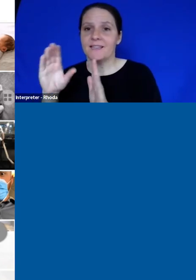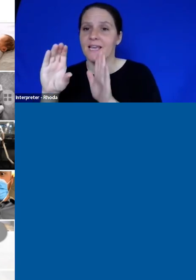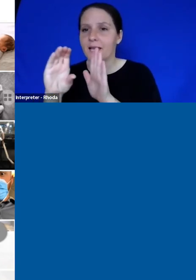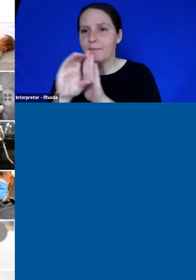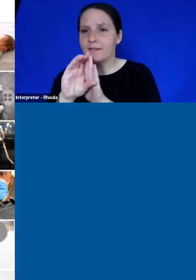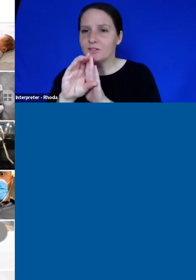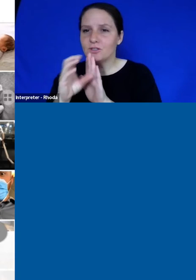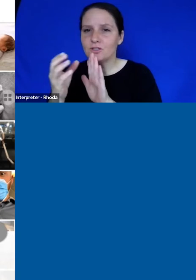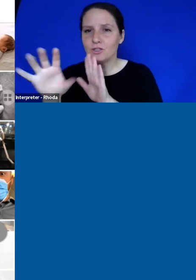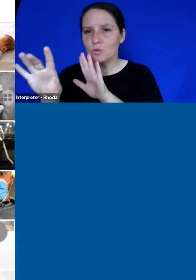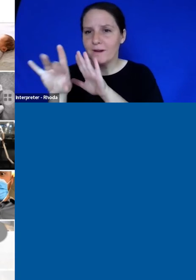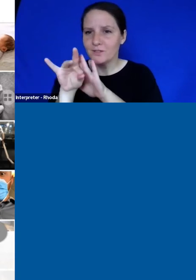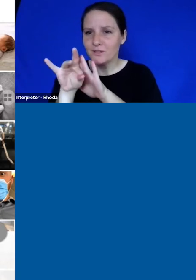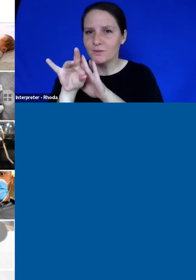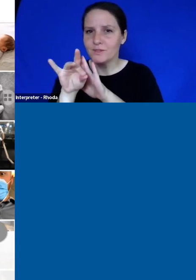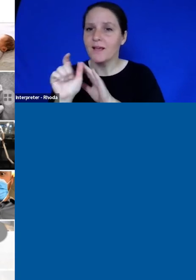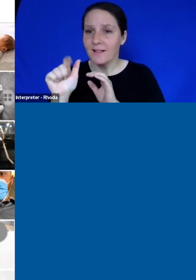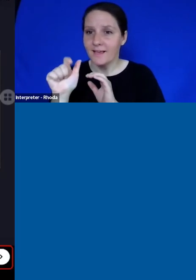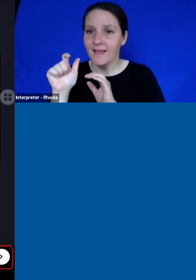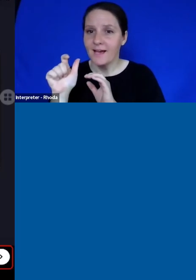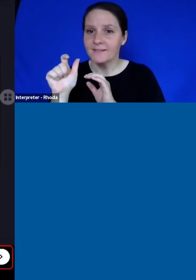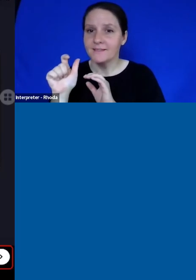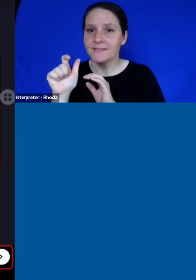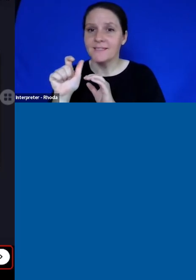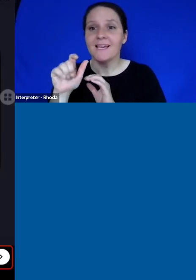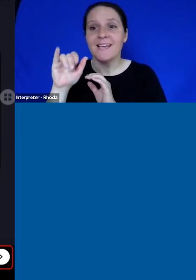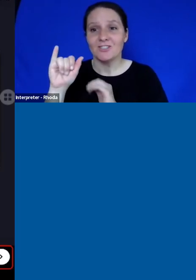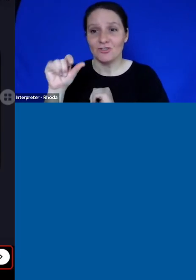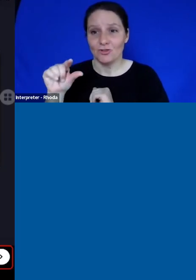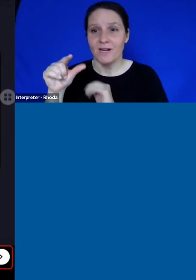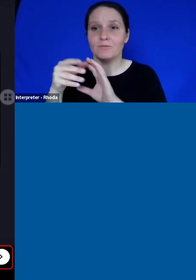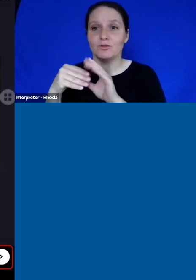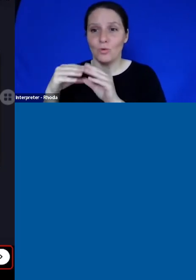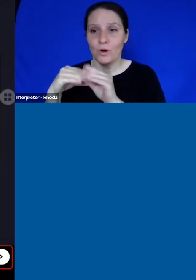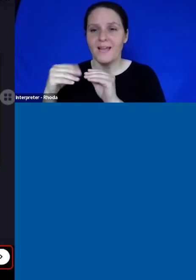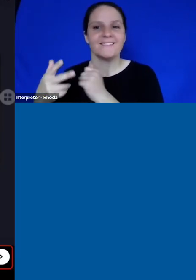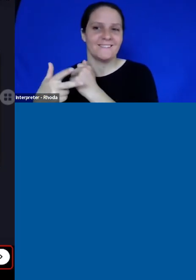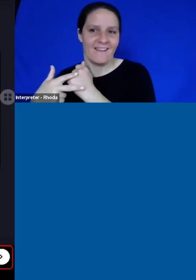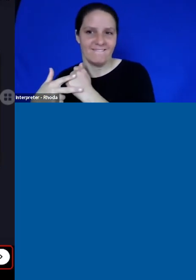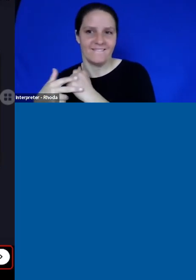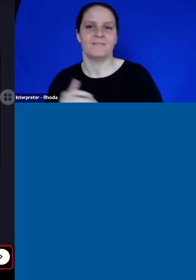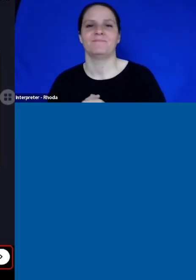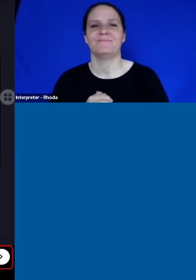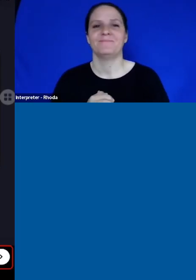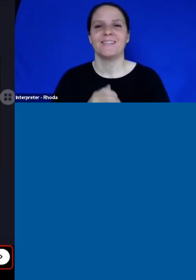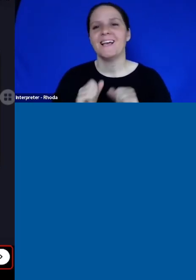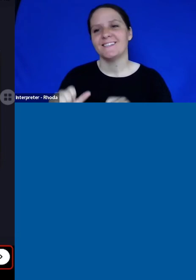I clicked that Instagram Story we saved. Slide 35. I have four more screenshots for you.